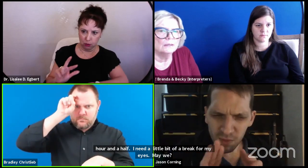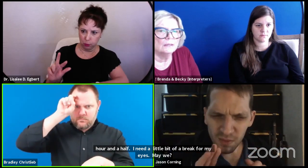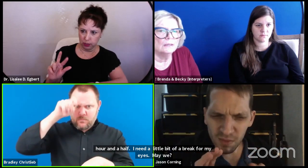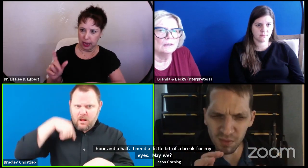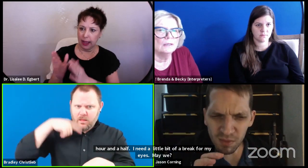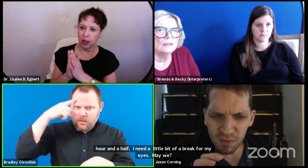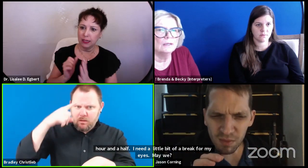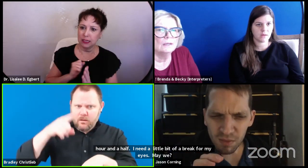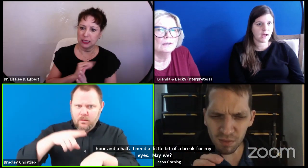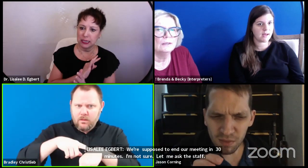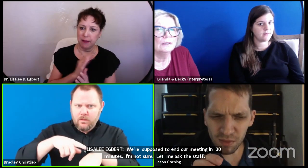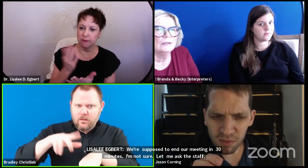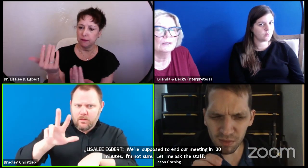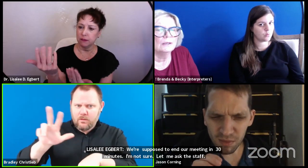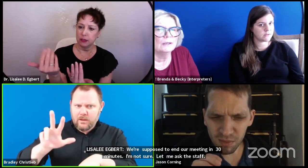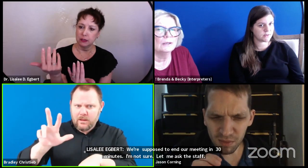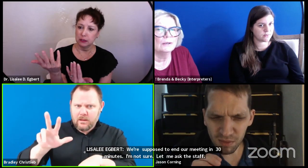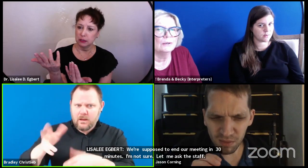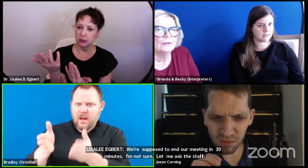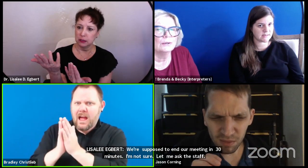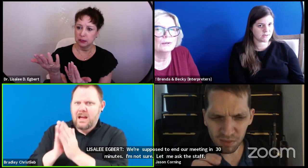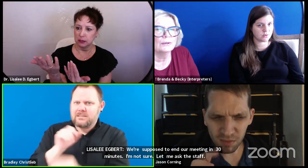I have it from 1:00-3:00 on my schedule.